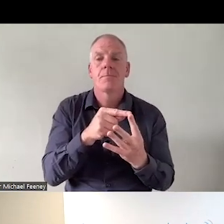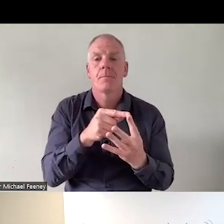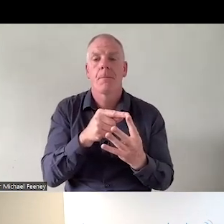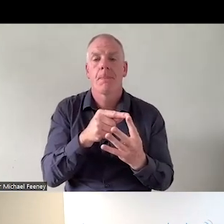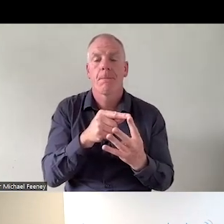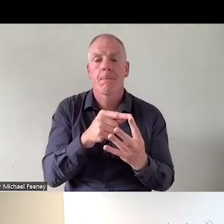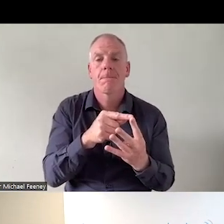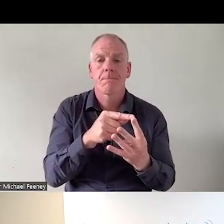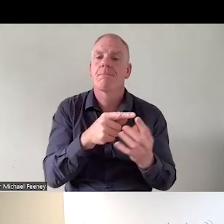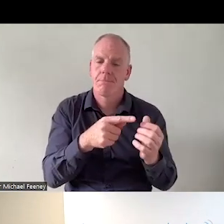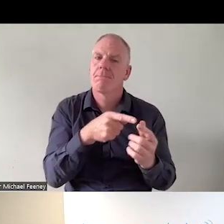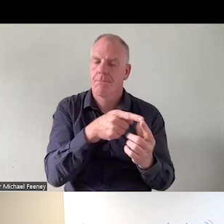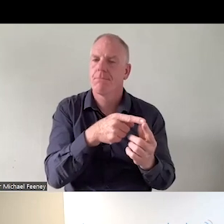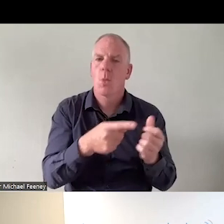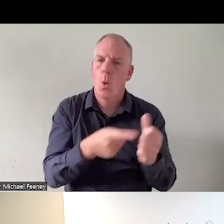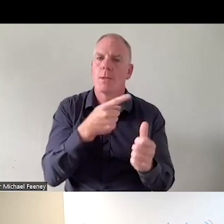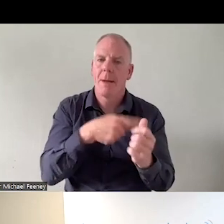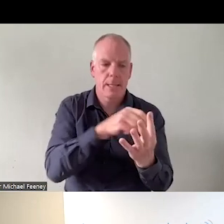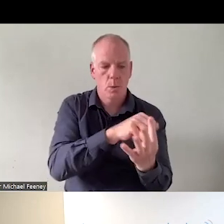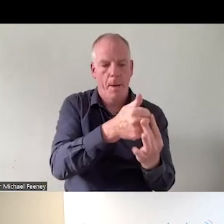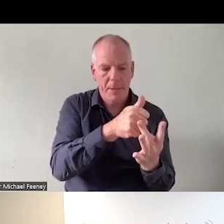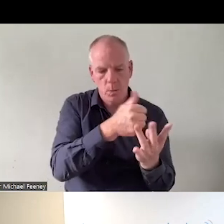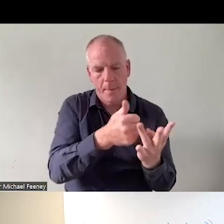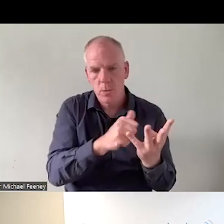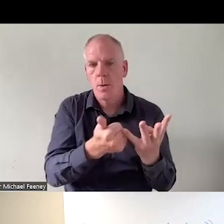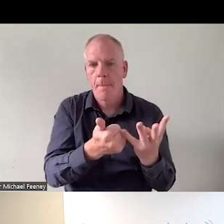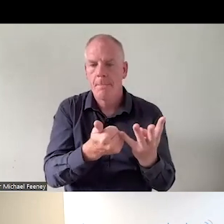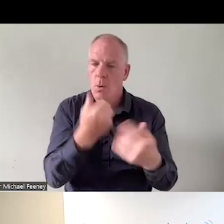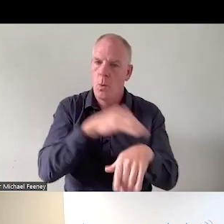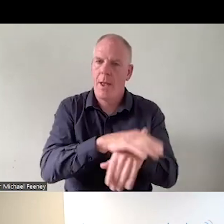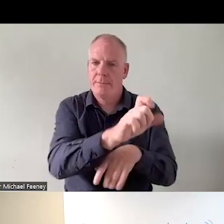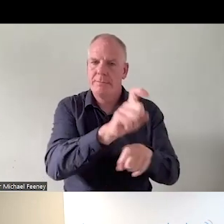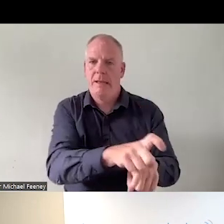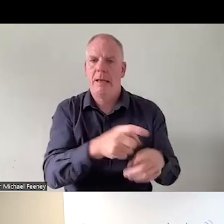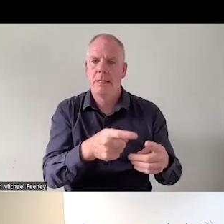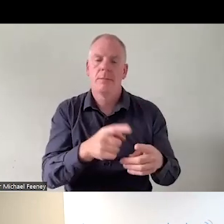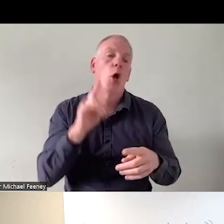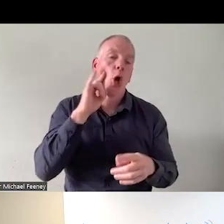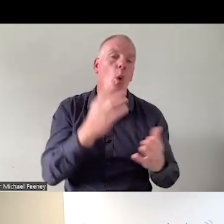that audio would be automatically triggered for front of house. So, they might hear a welcome announcement, for example,